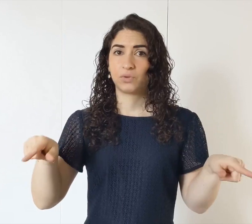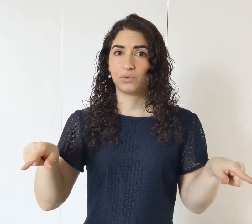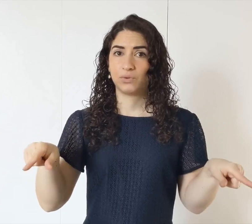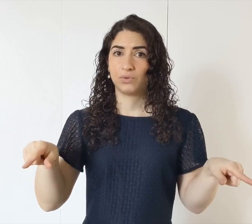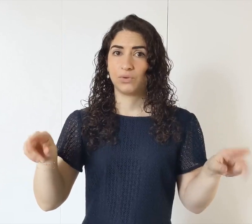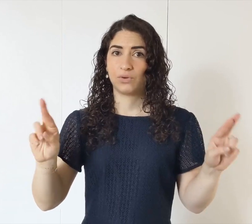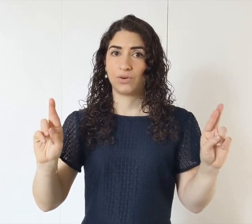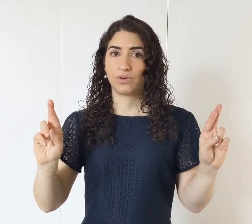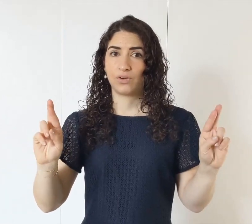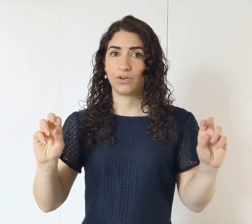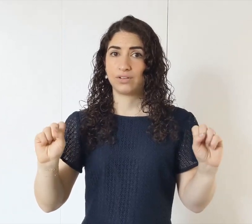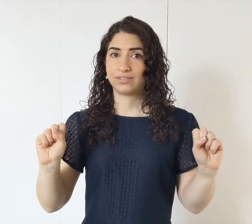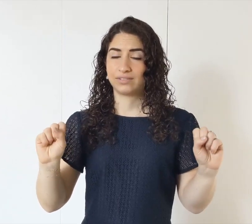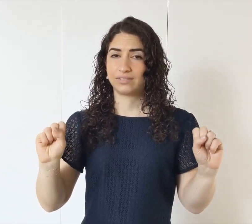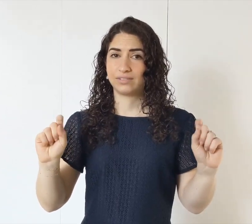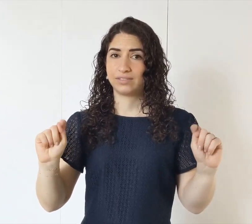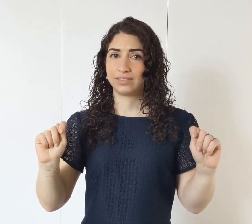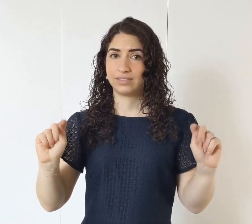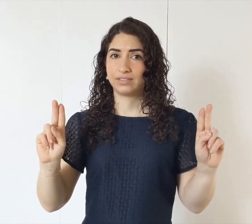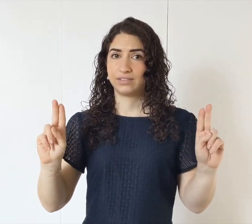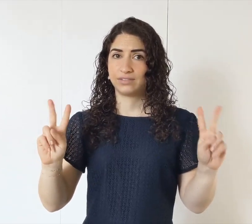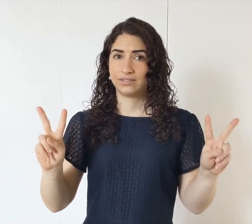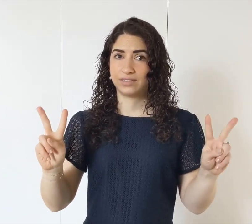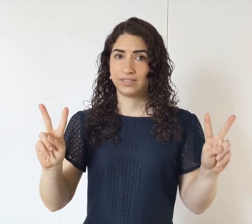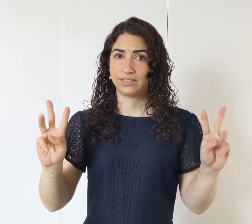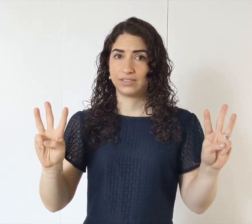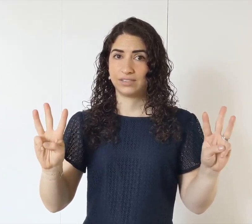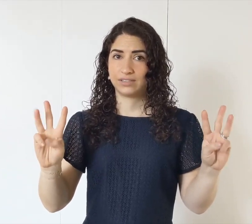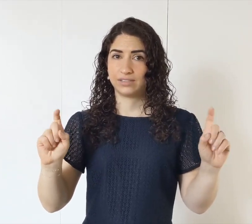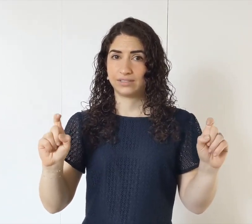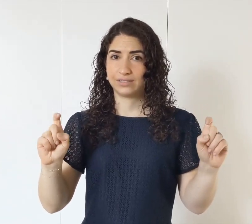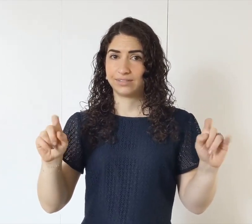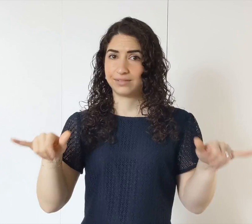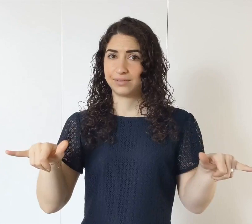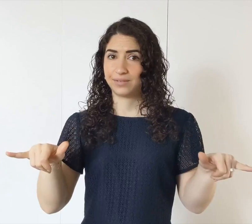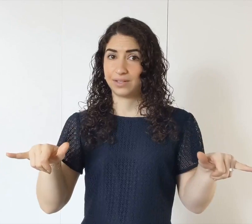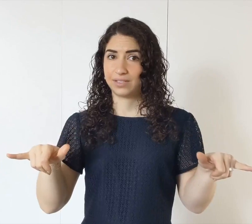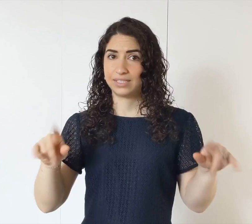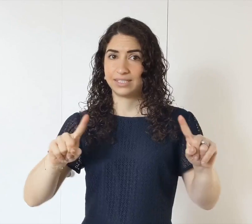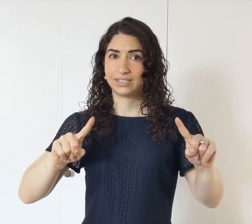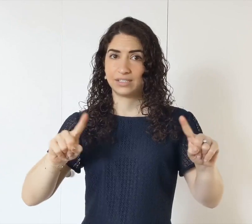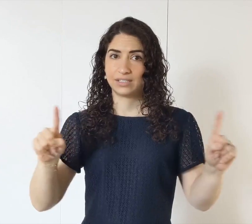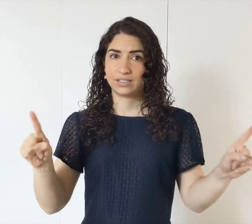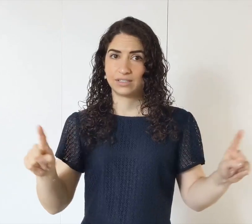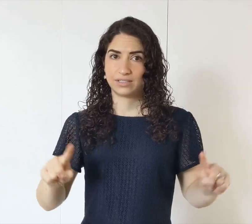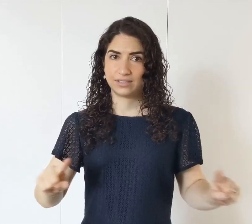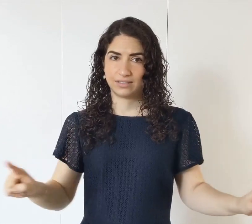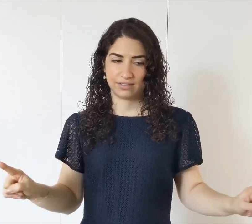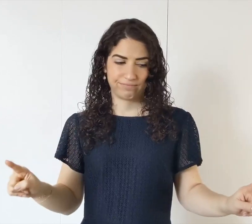q r s t v w x y z